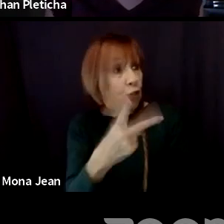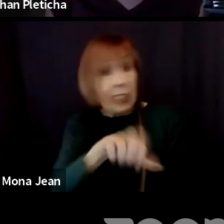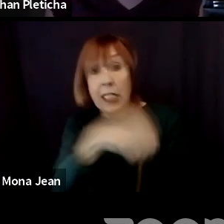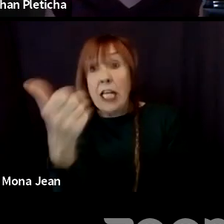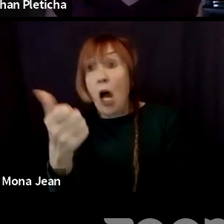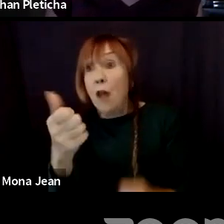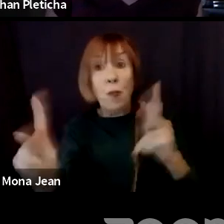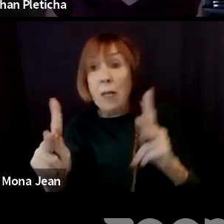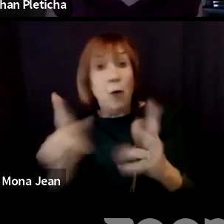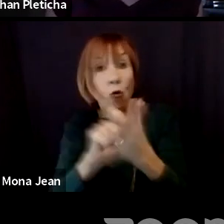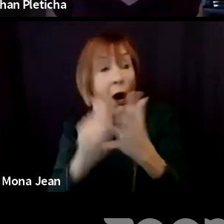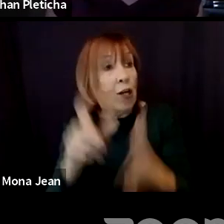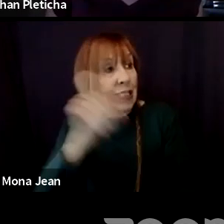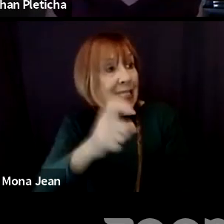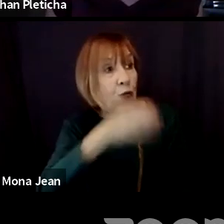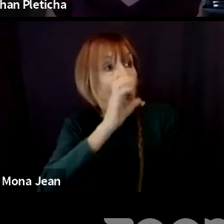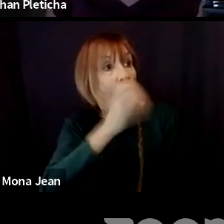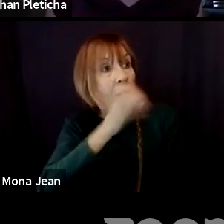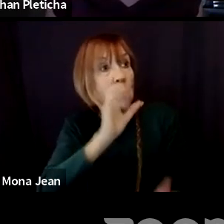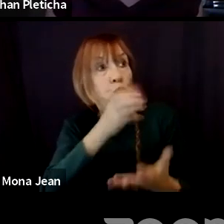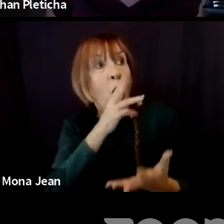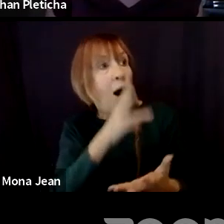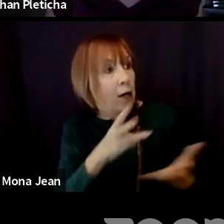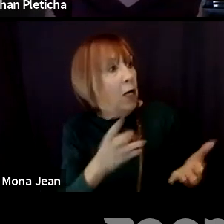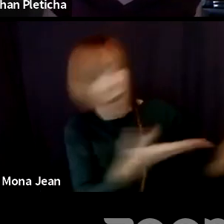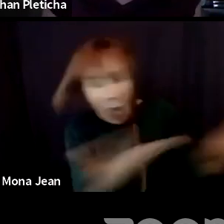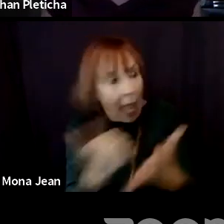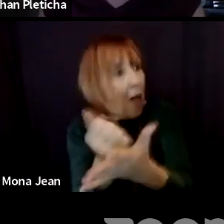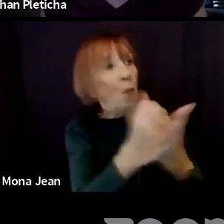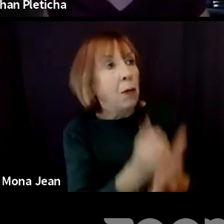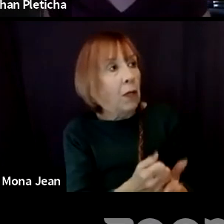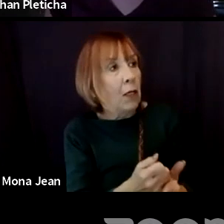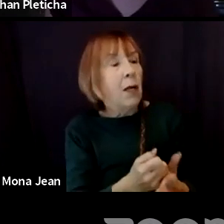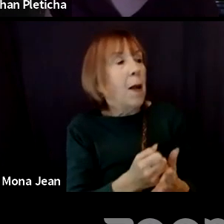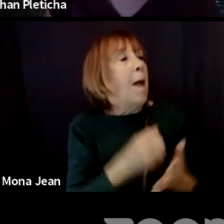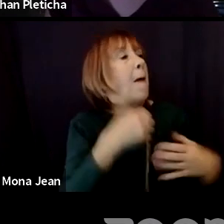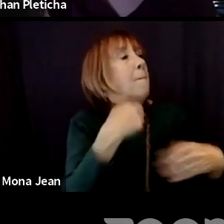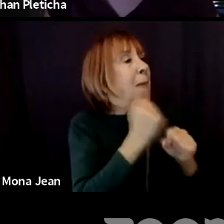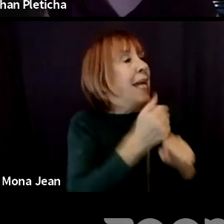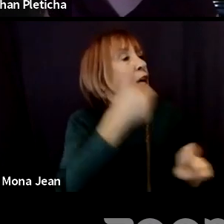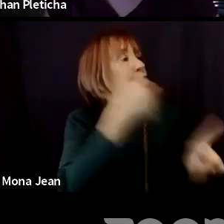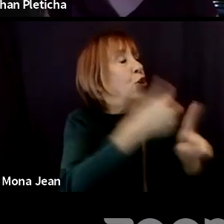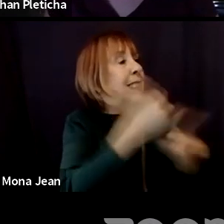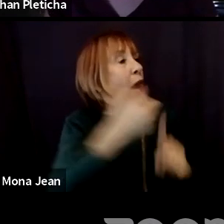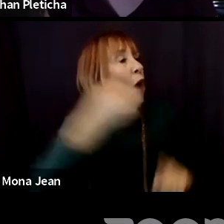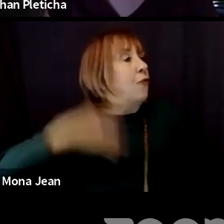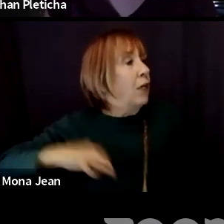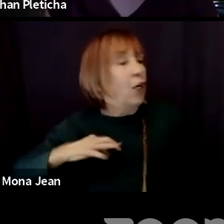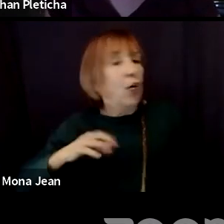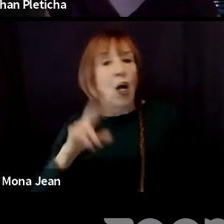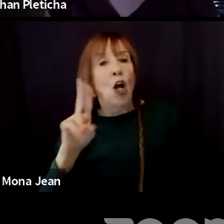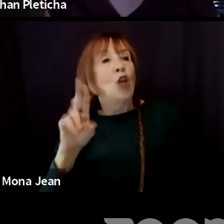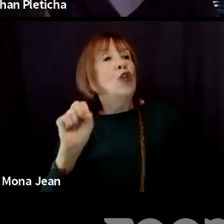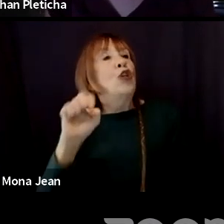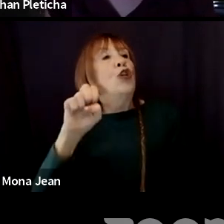I got it, so what's your shameless, what's your escape? Well, I honestly since this is went on,